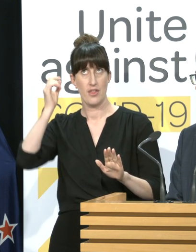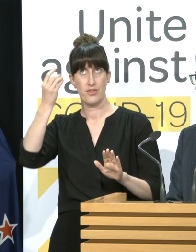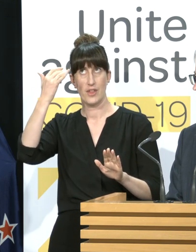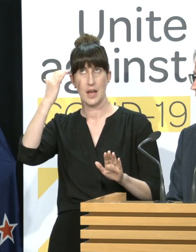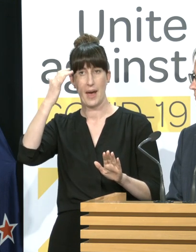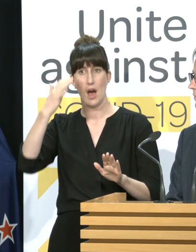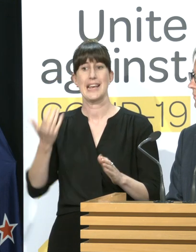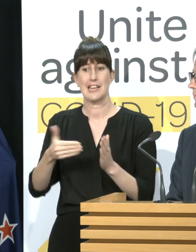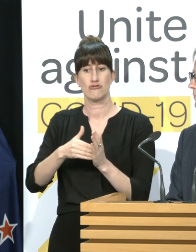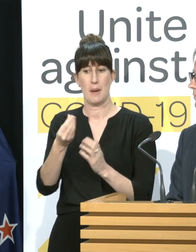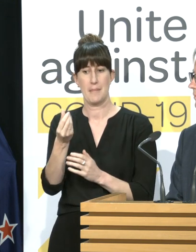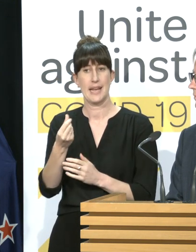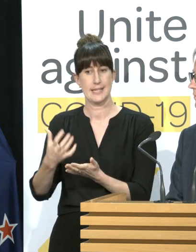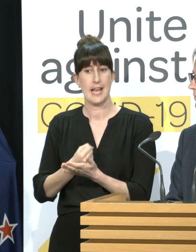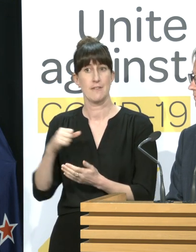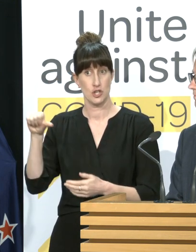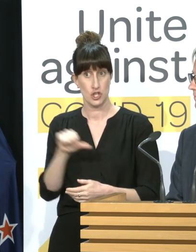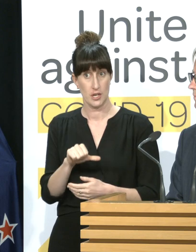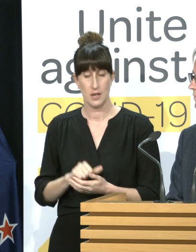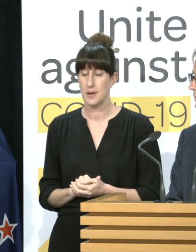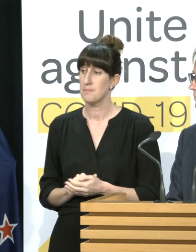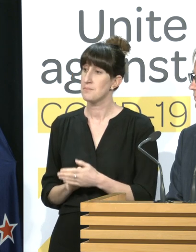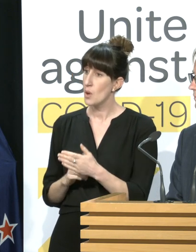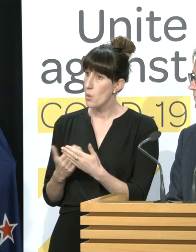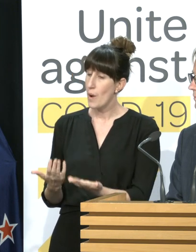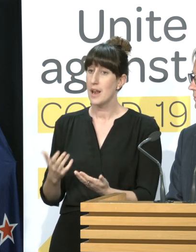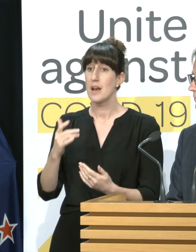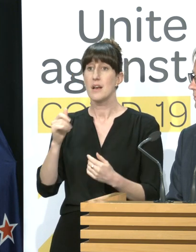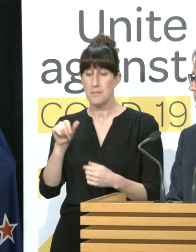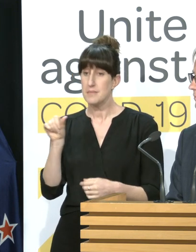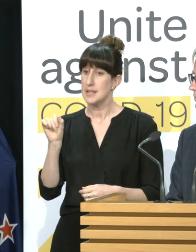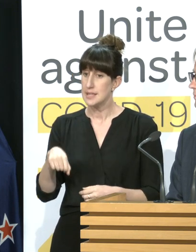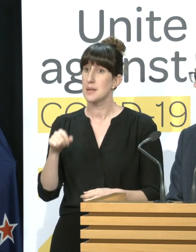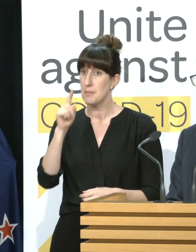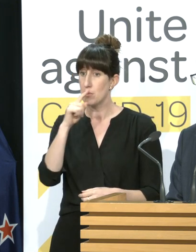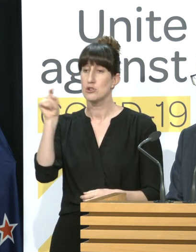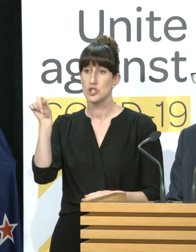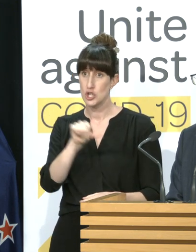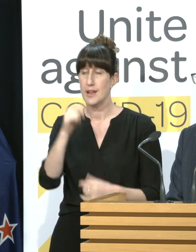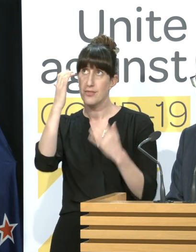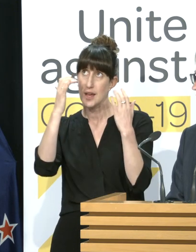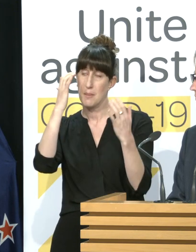Look, I think people should just be thinking about what would they do in the event that they couldn't get home by the date that they had planned to get home.